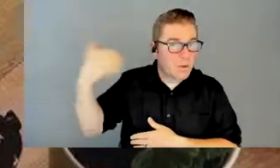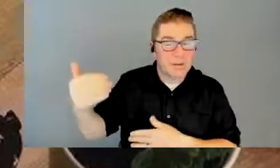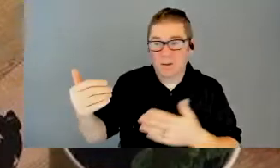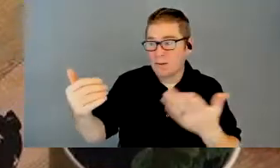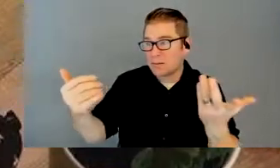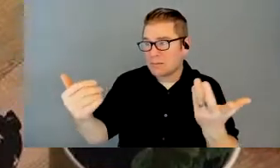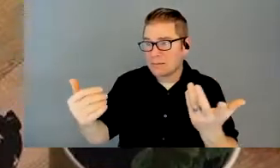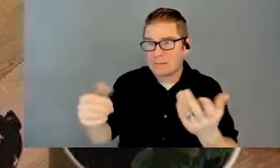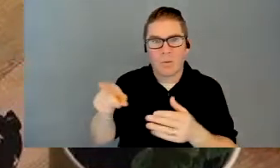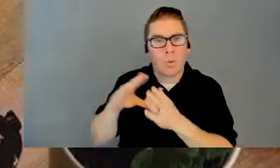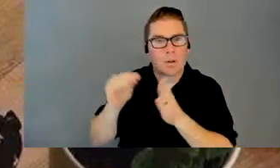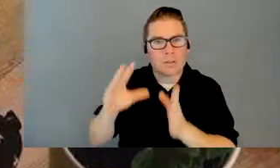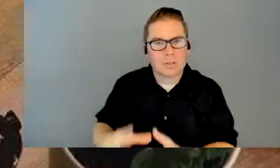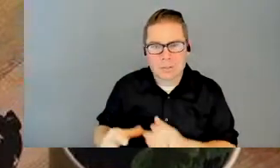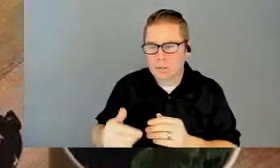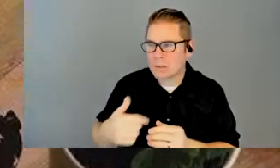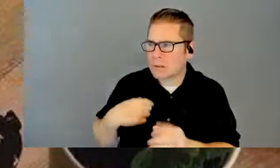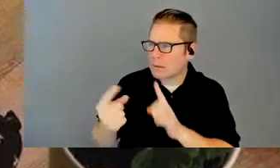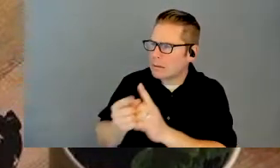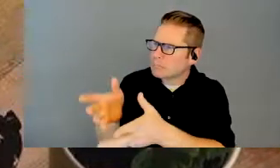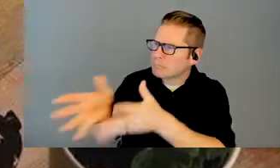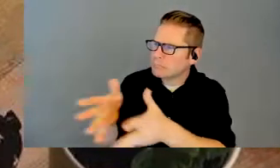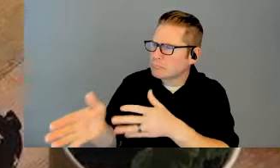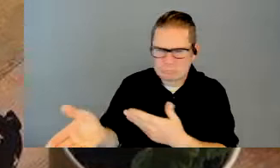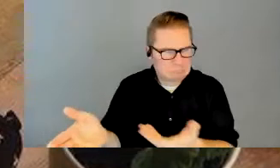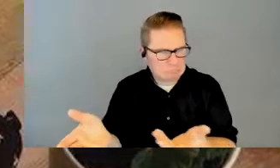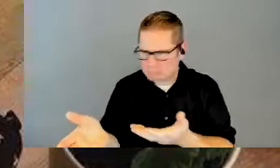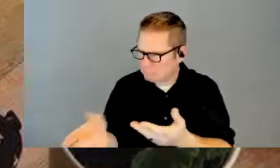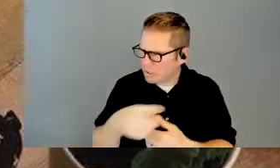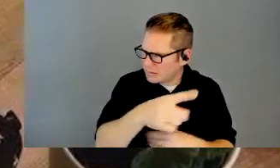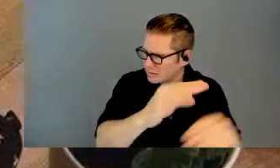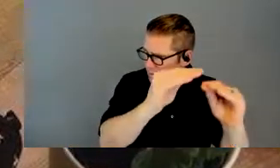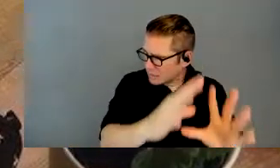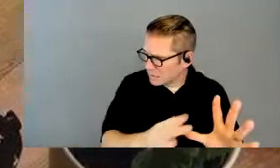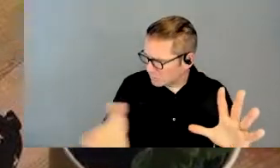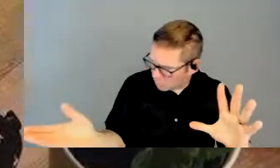Oh, no, no, no, this instructor is really mean. And I said, Well, why don't you ask somebody for classmate? She goes, No,